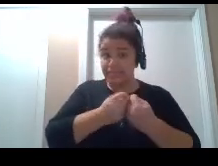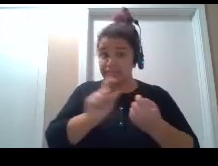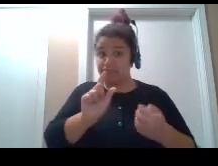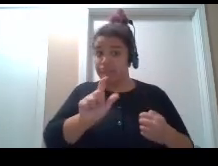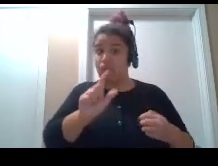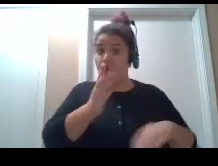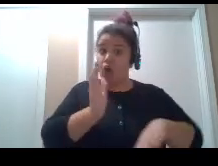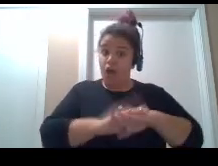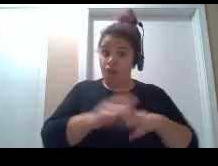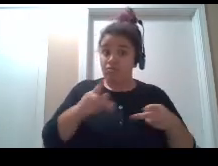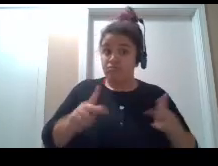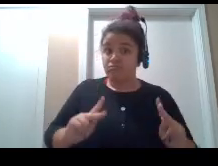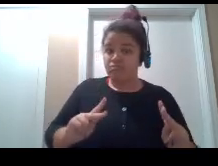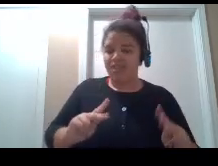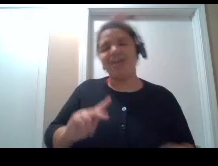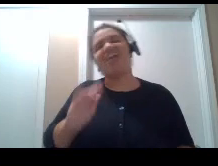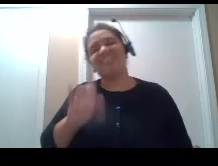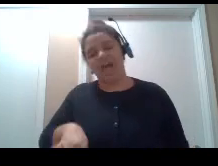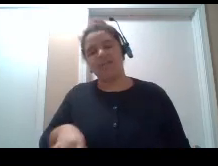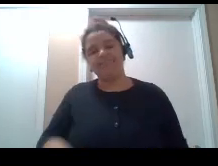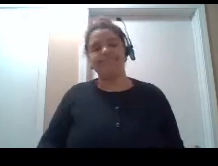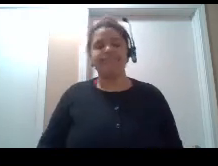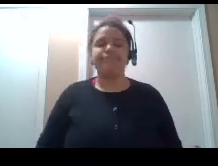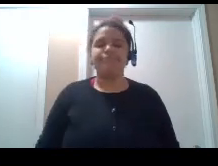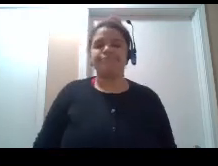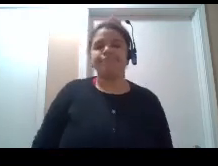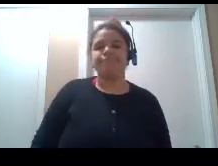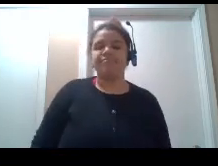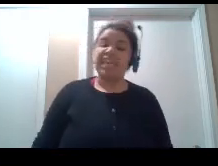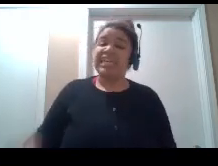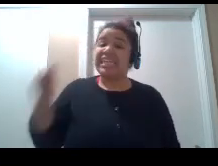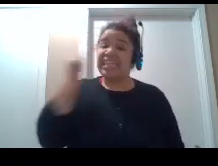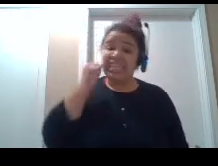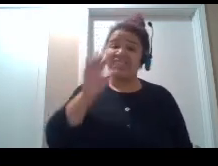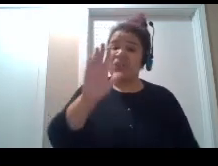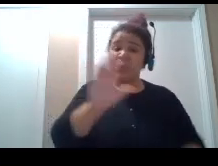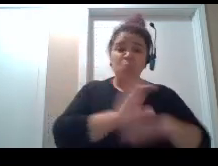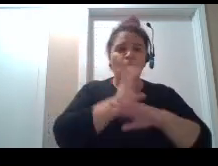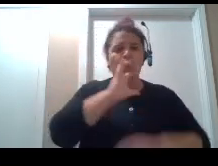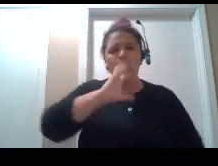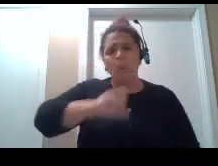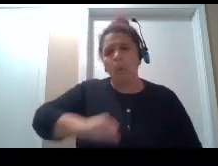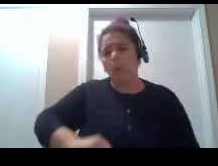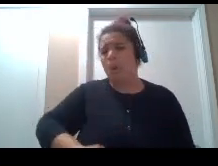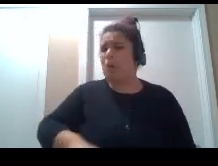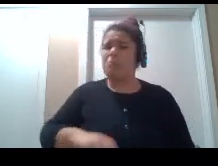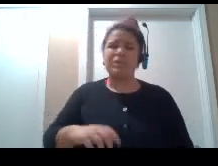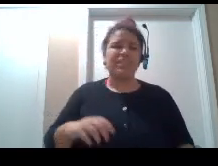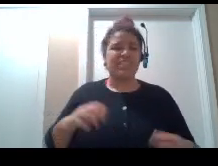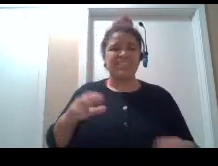Now, if you have an older computer and the speakers or microphone don't work so well, Teams